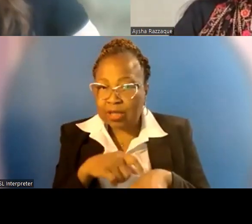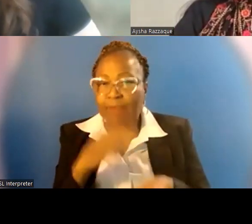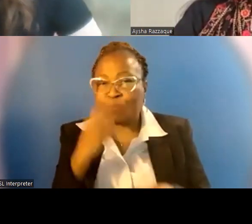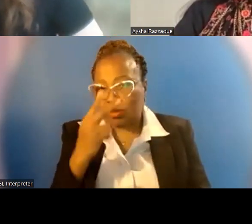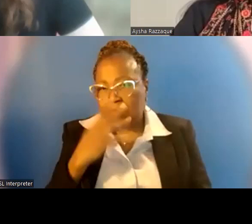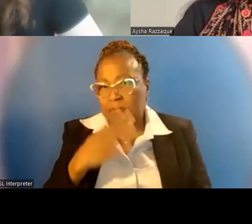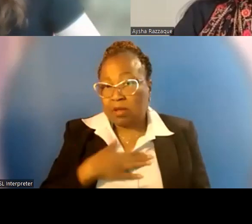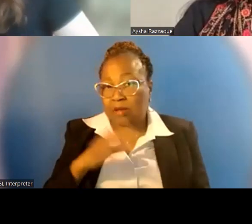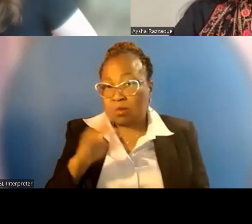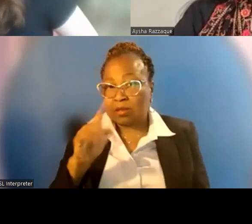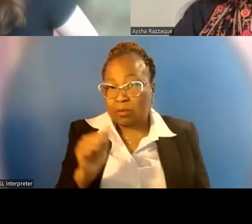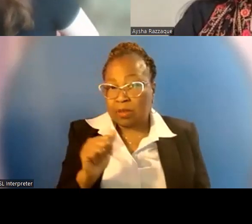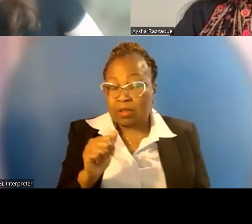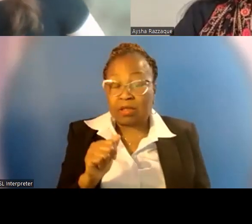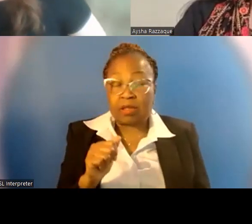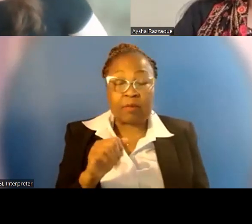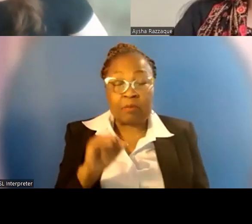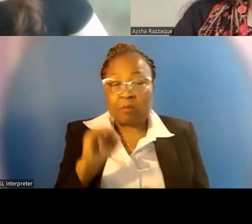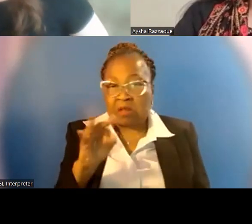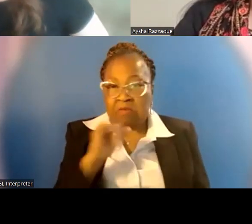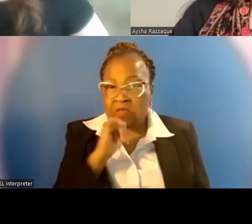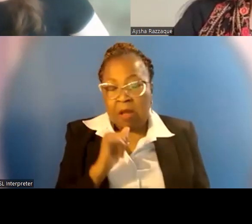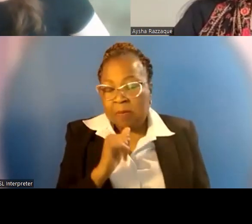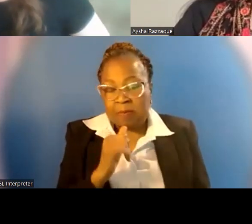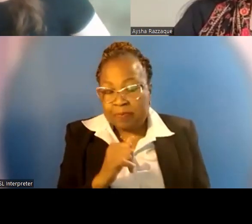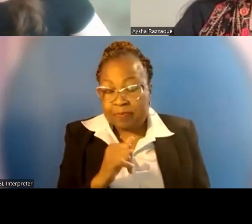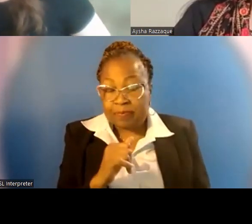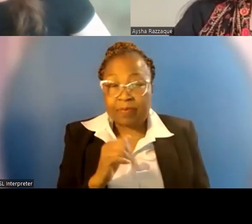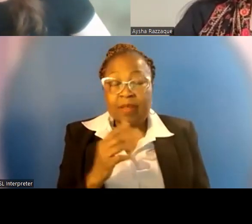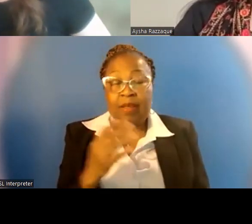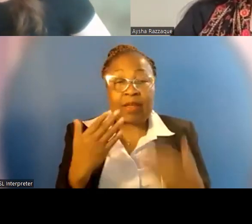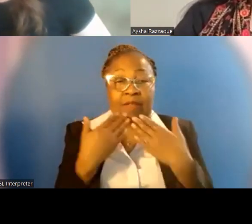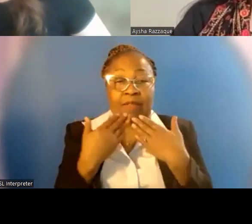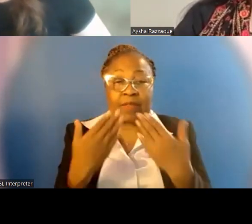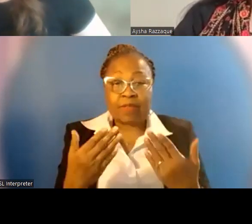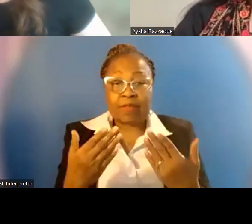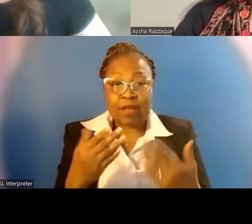And also thank you to Dan and Sylvie for covering like a lot